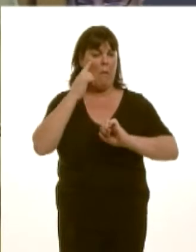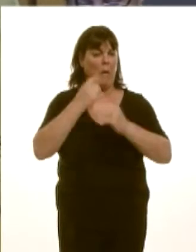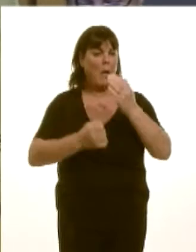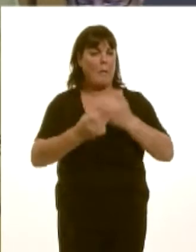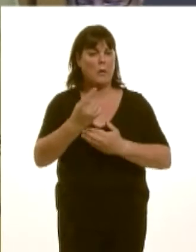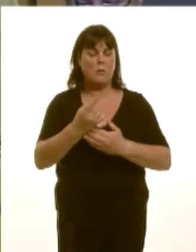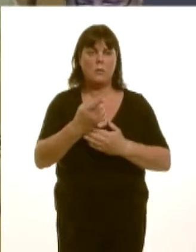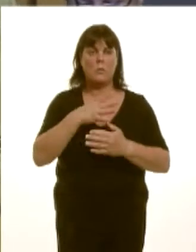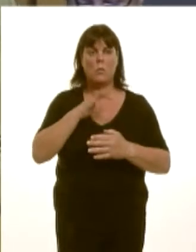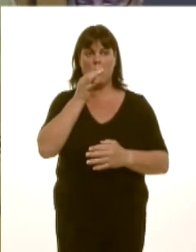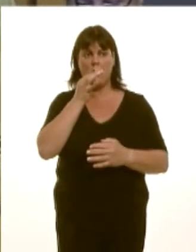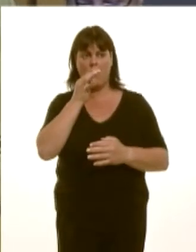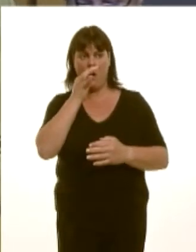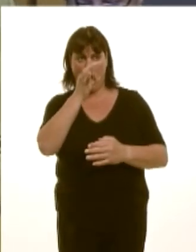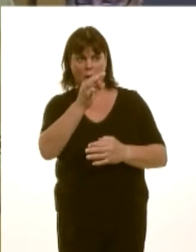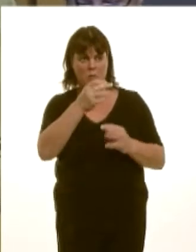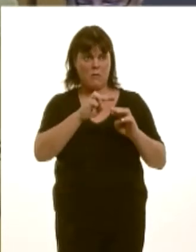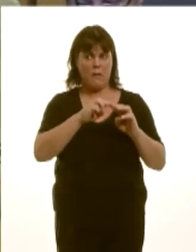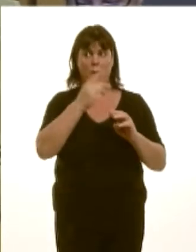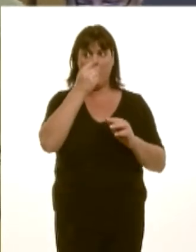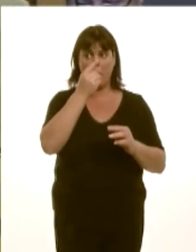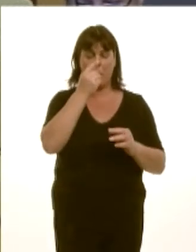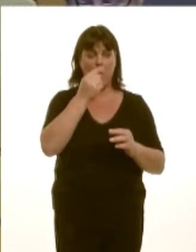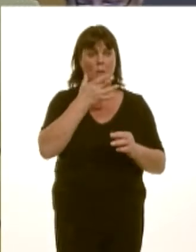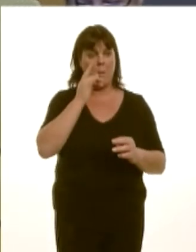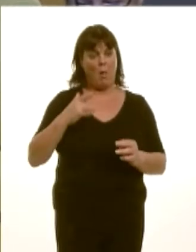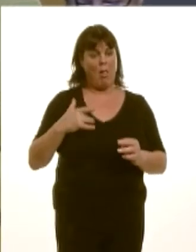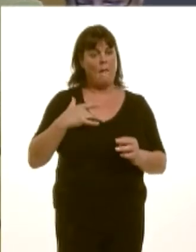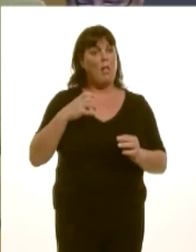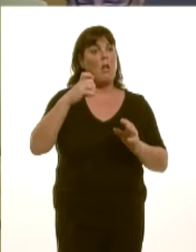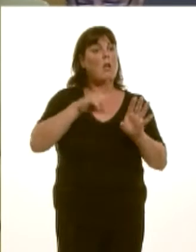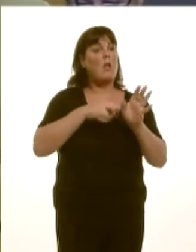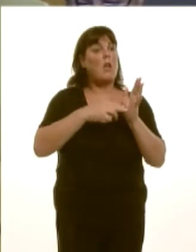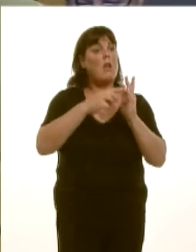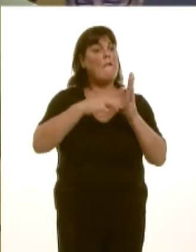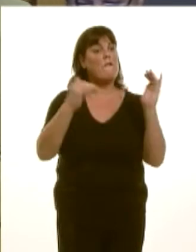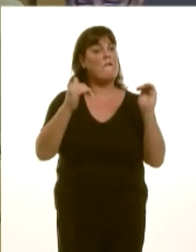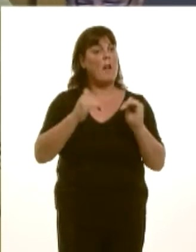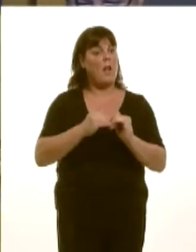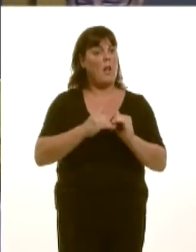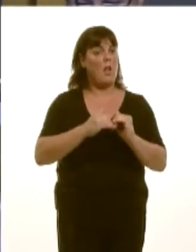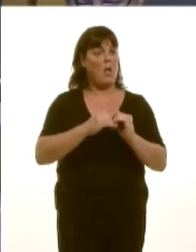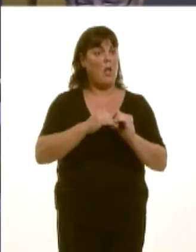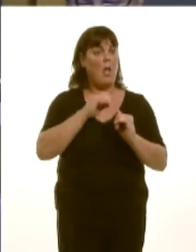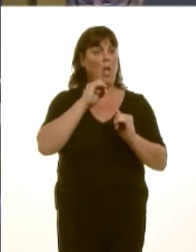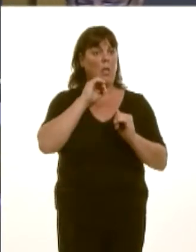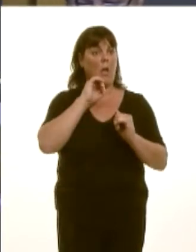Can you offer any hope to the people of the Cynon Valley that this service will be reinstated